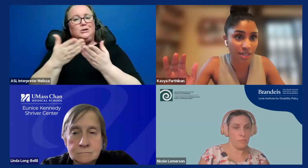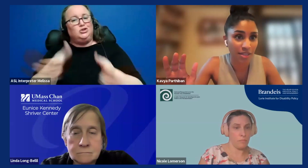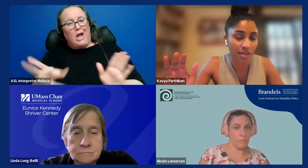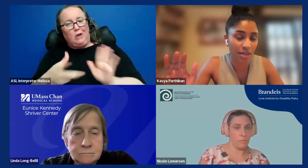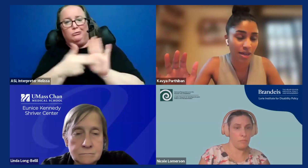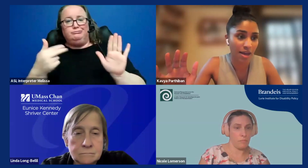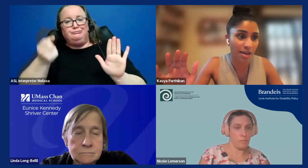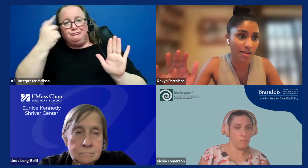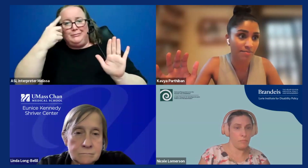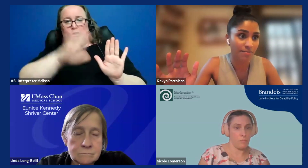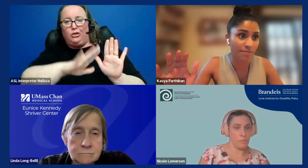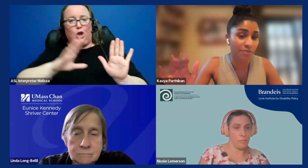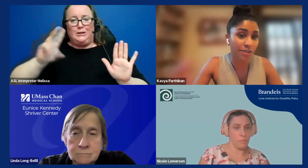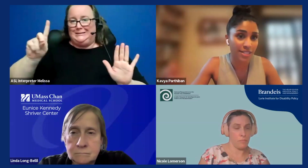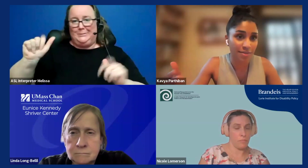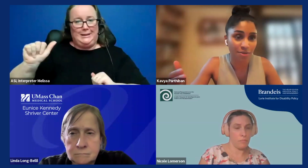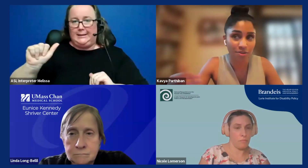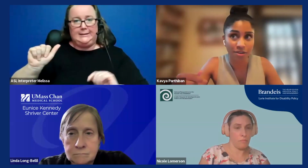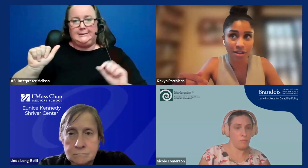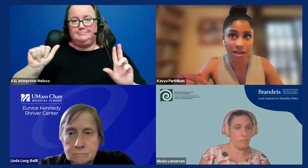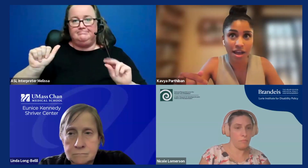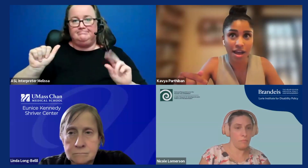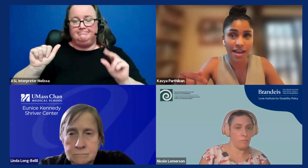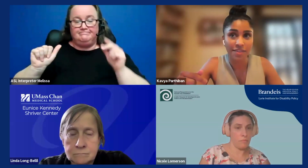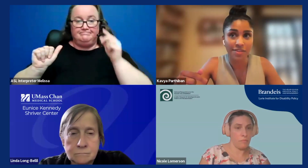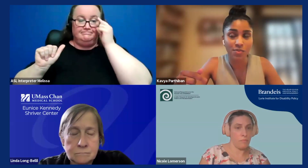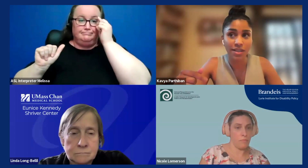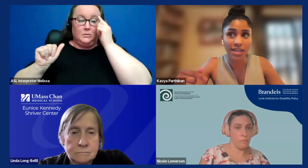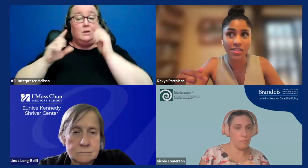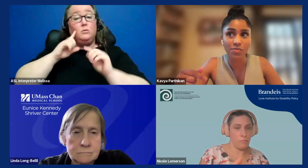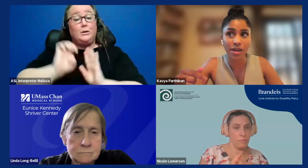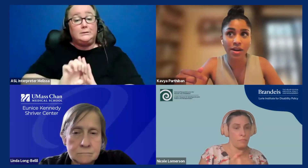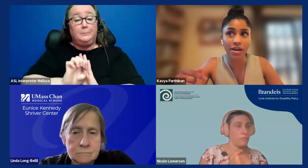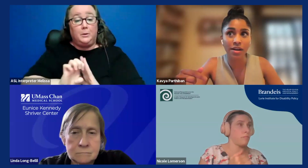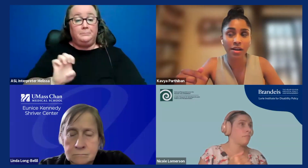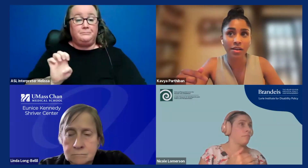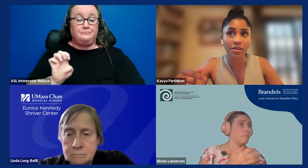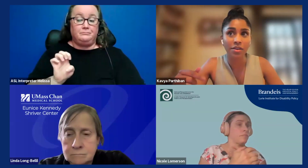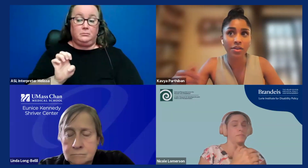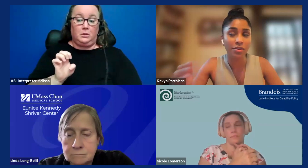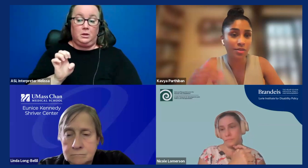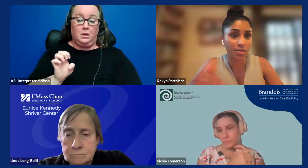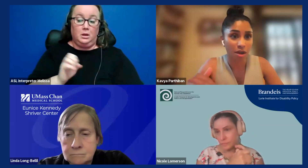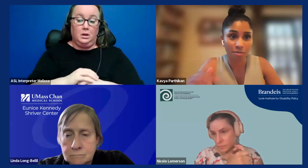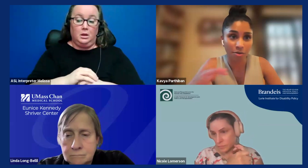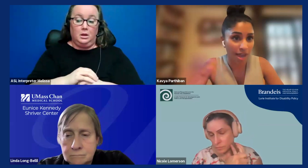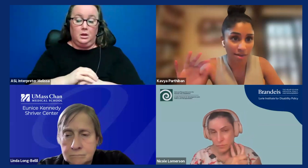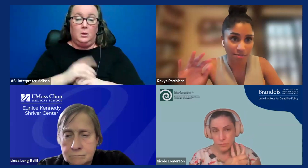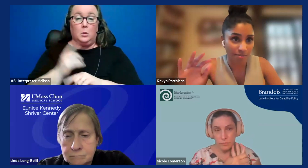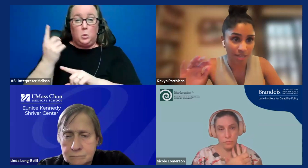For example, I had this one case where you know, there was a mom who had a plan of safe care,